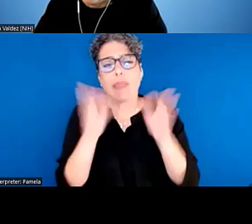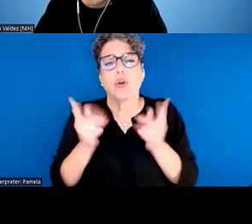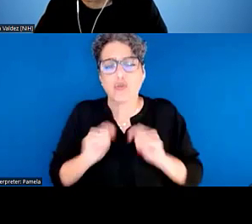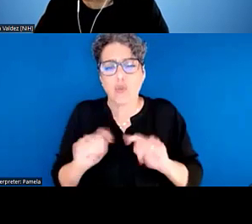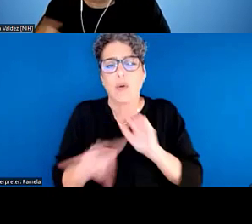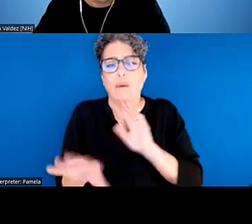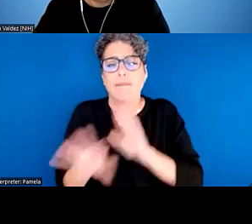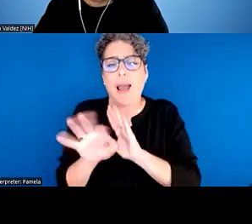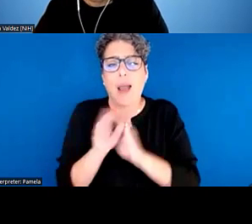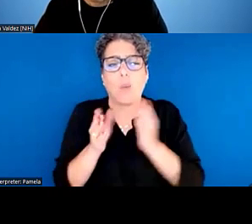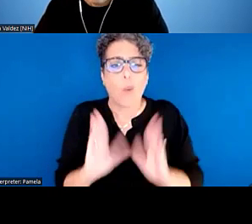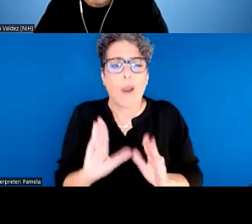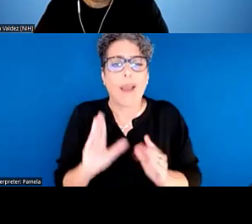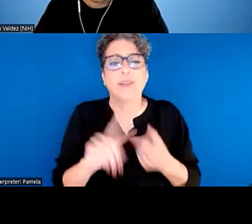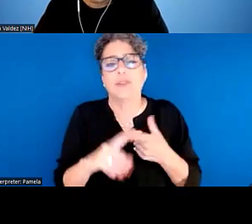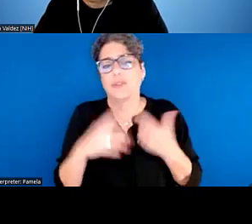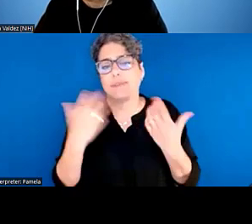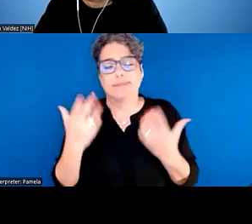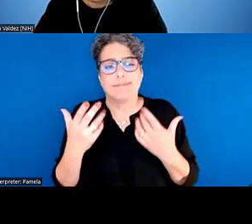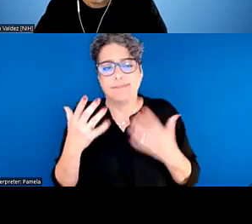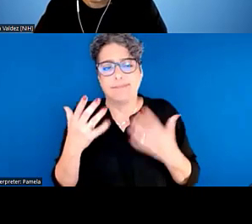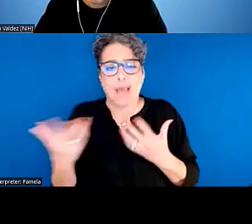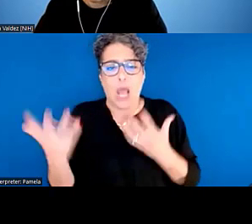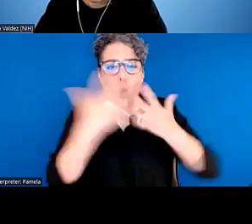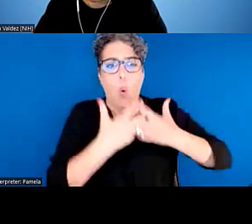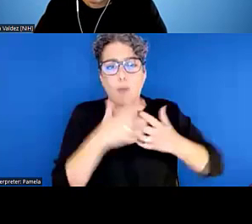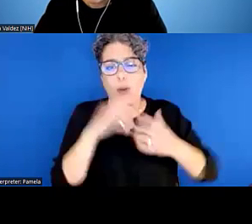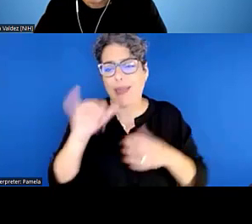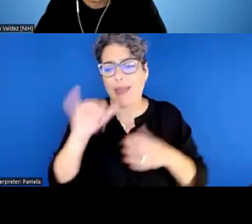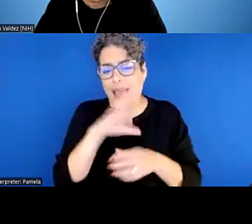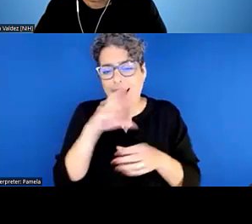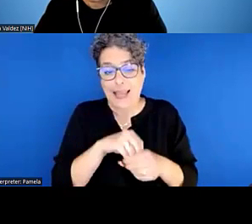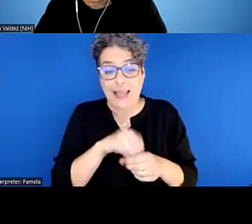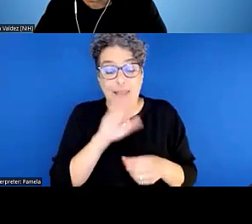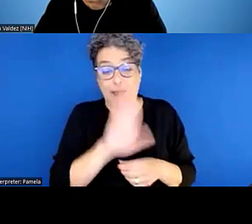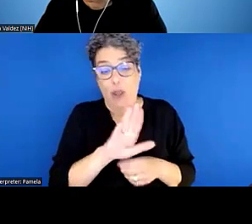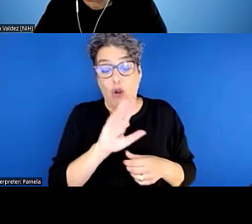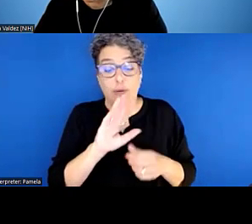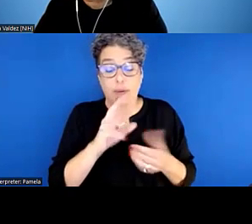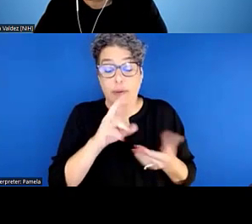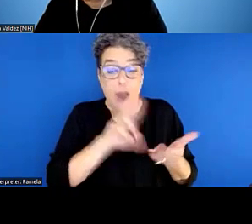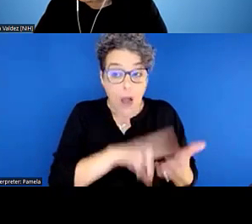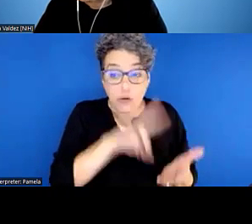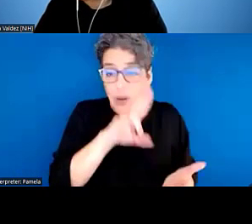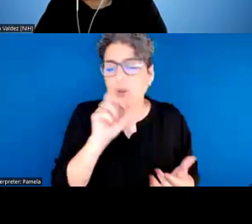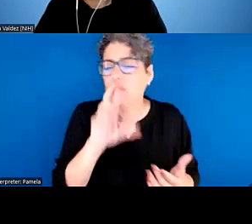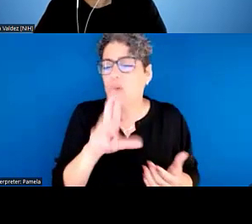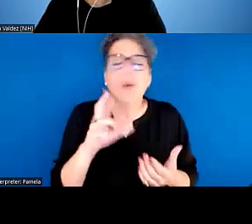that either through COIs or maybe these initial contracts to make sure that they are told this information.